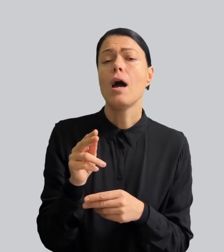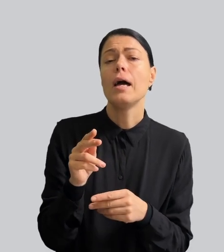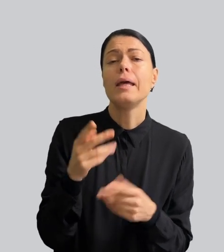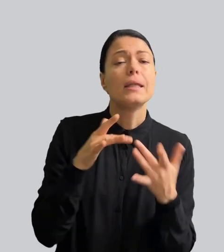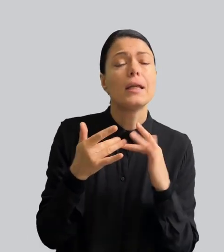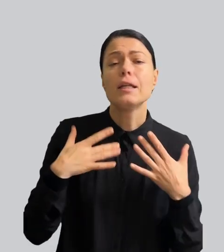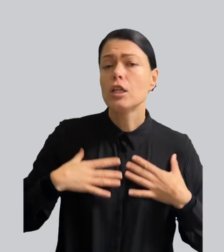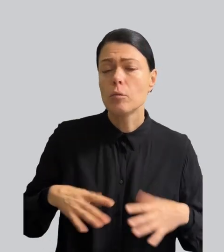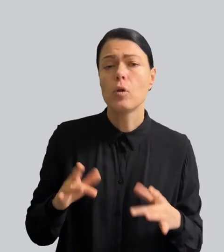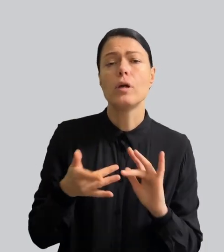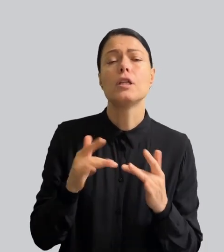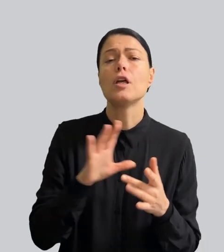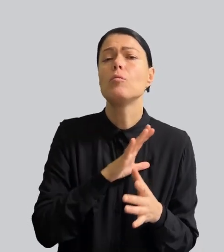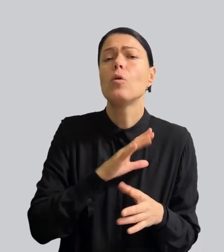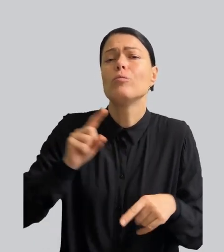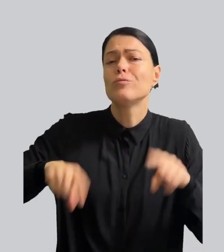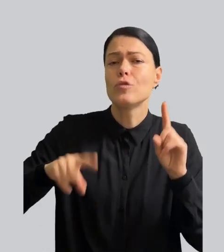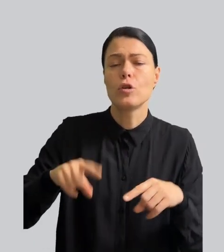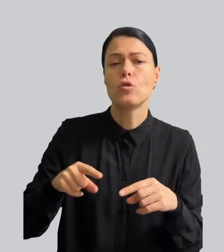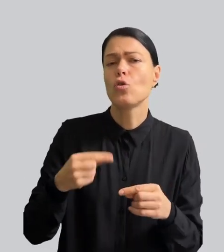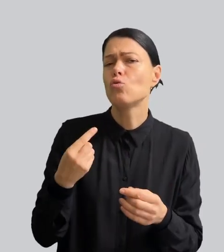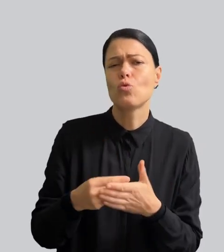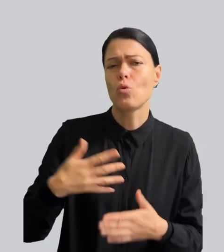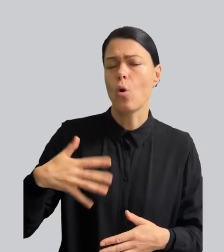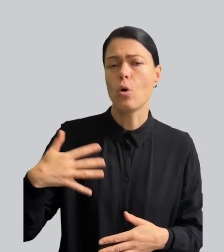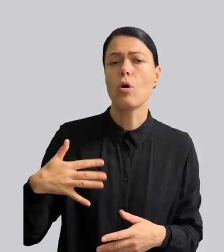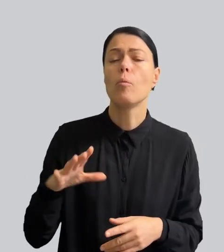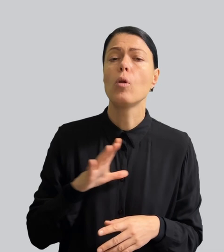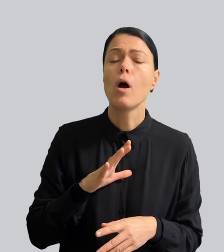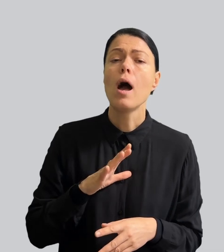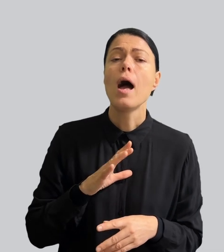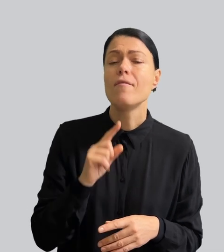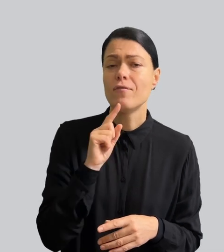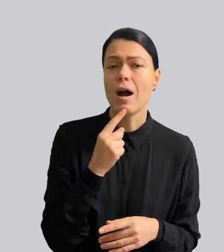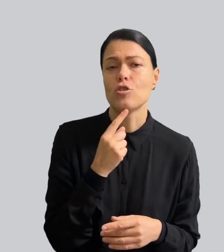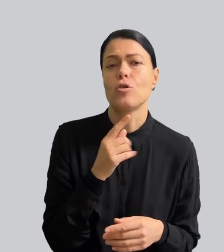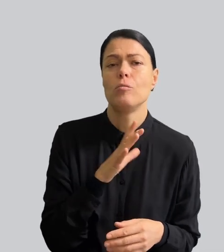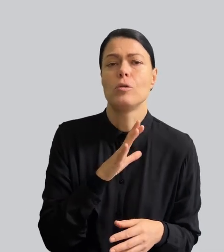Internet access was very rare, very expensive, and hard to get.